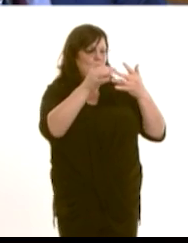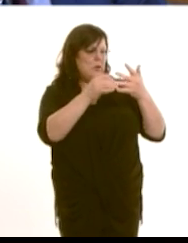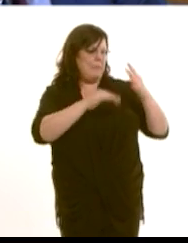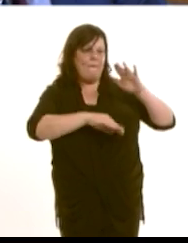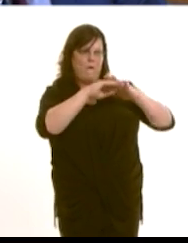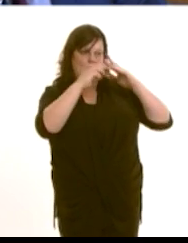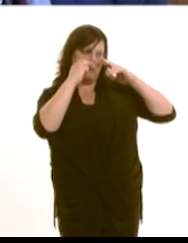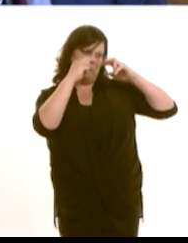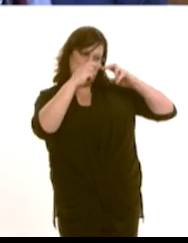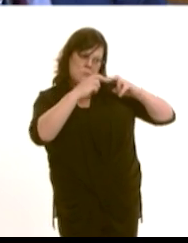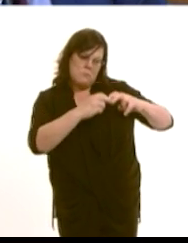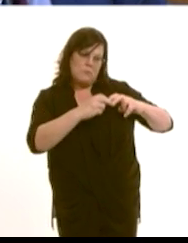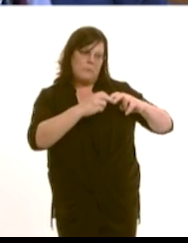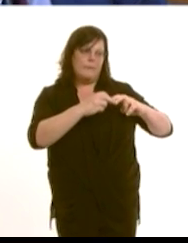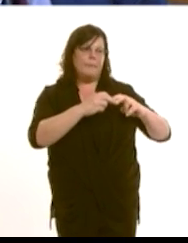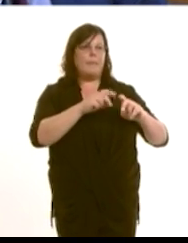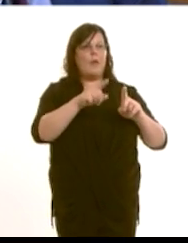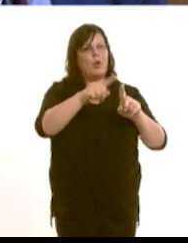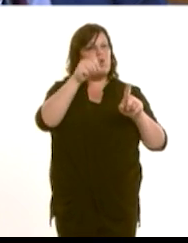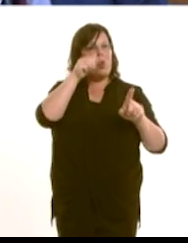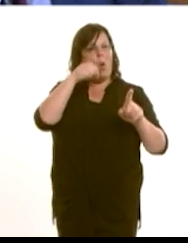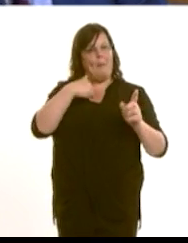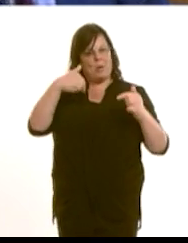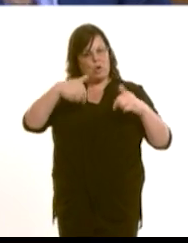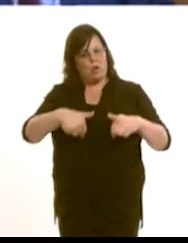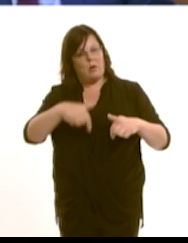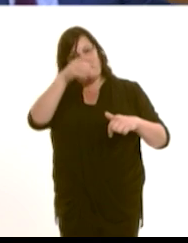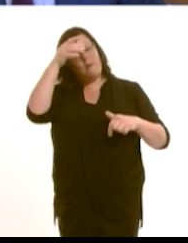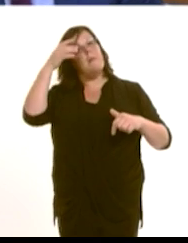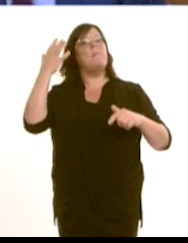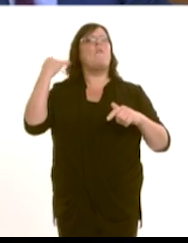The Member knows that I have stood here and said the blue route is hugely problematic